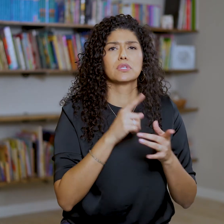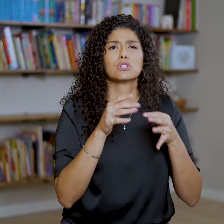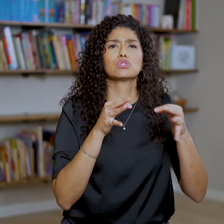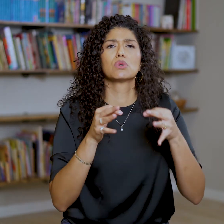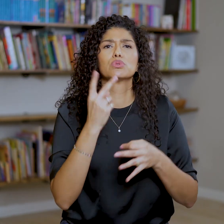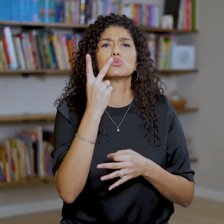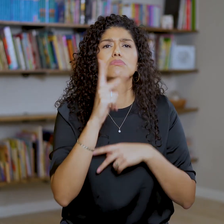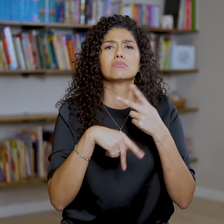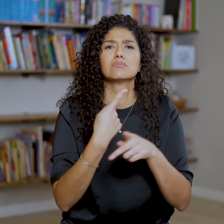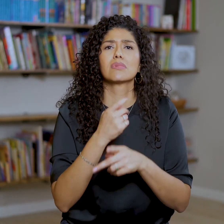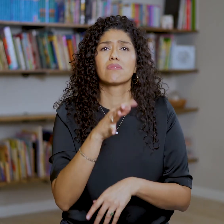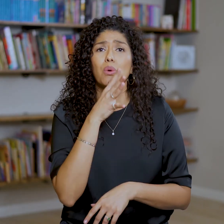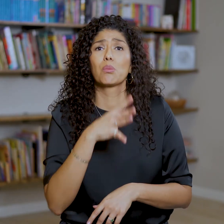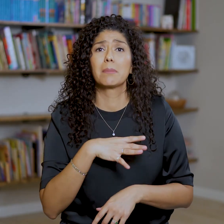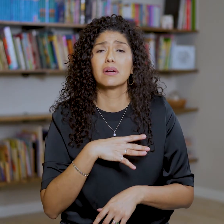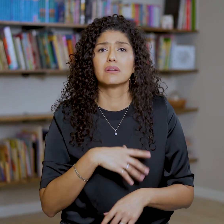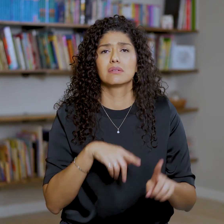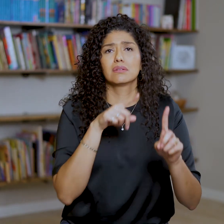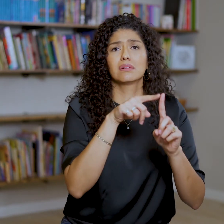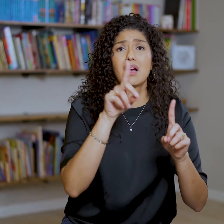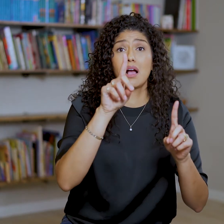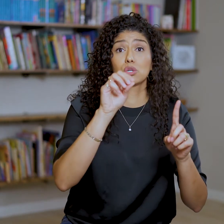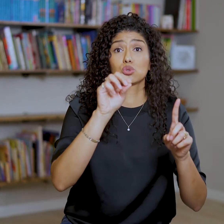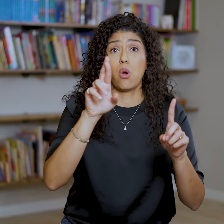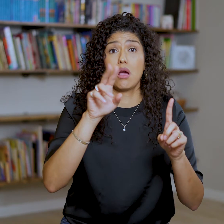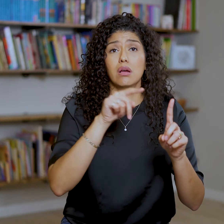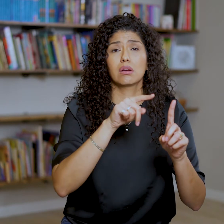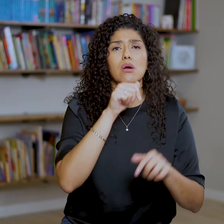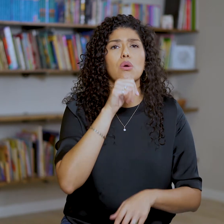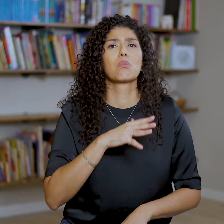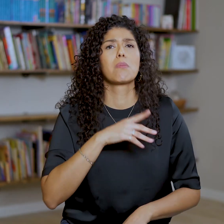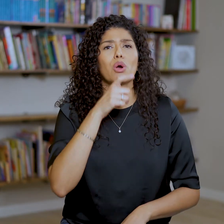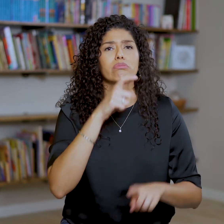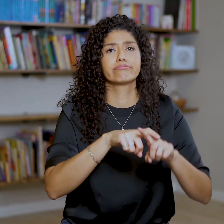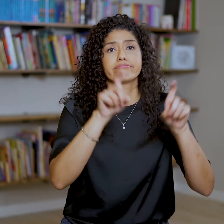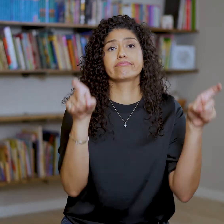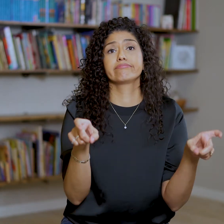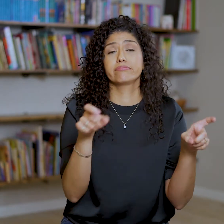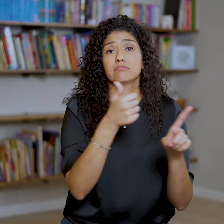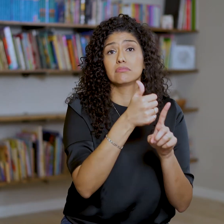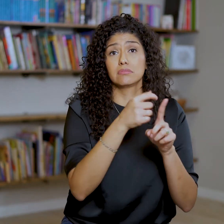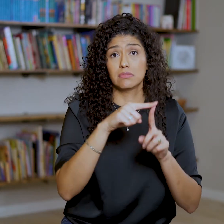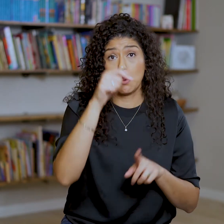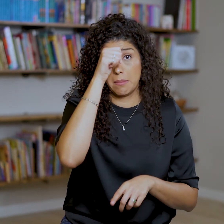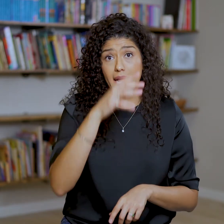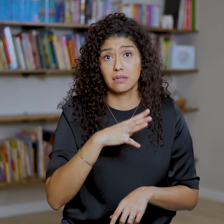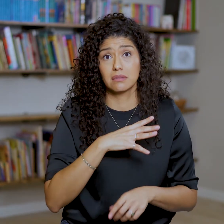describing two types of women: a door—a woman who opens herself up for men